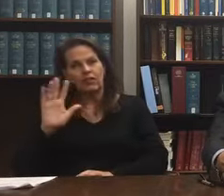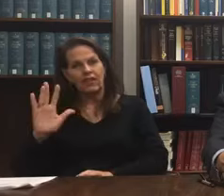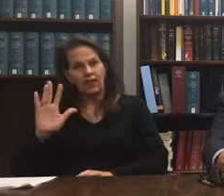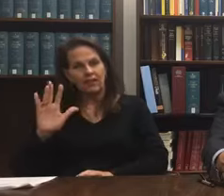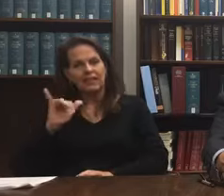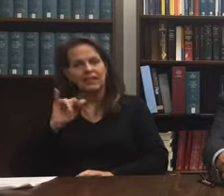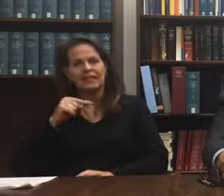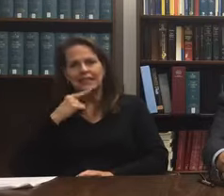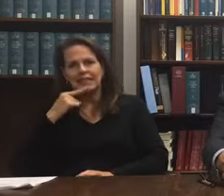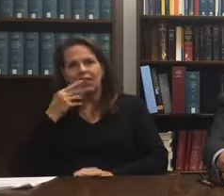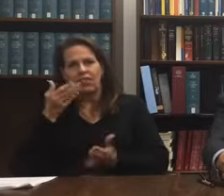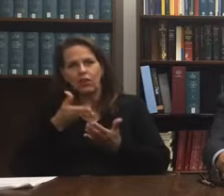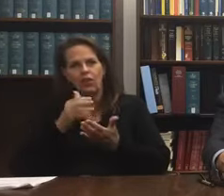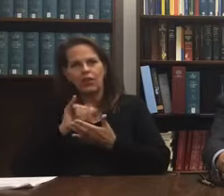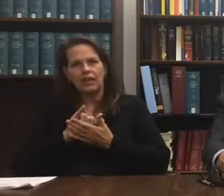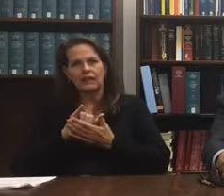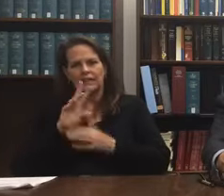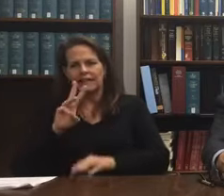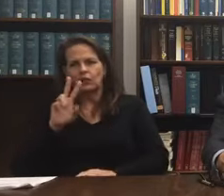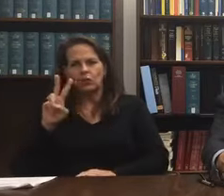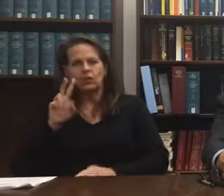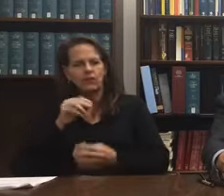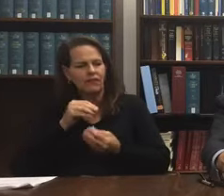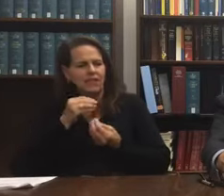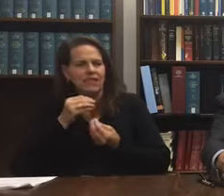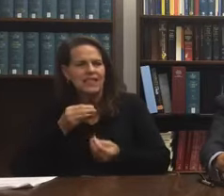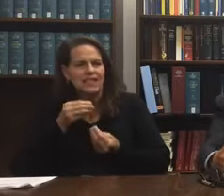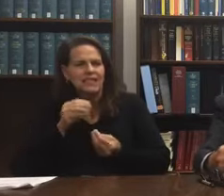says there that was the six G tube feeding of the day doesn't it so they